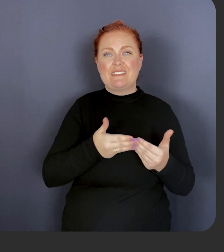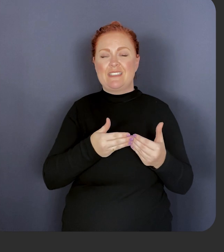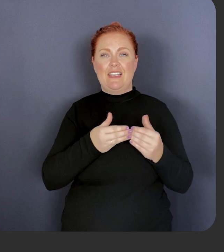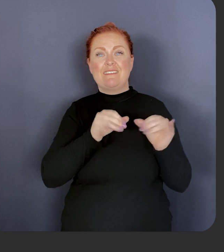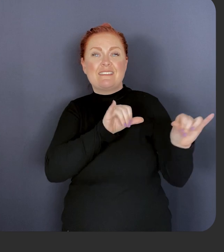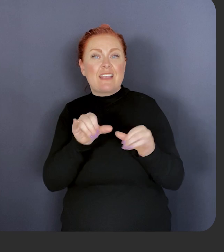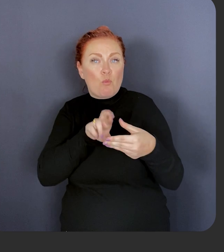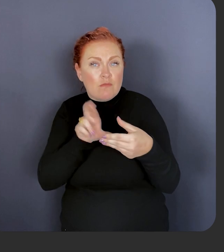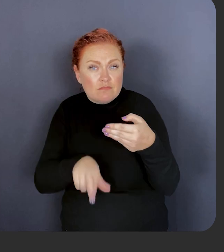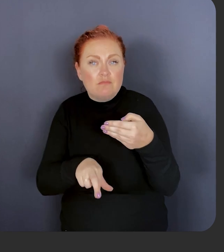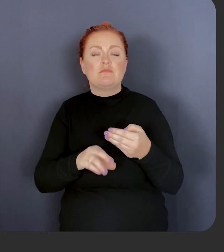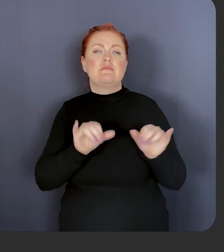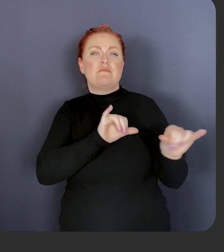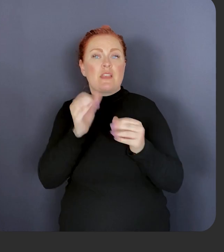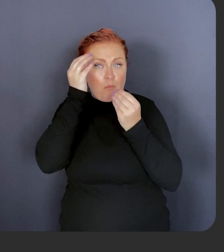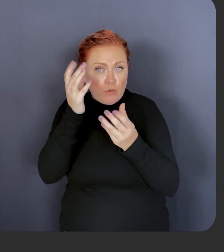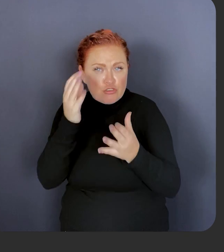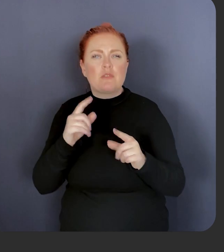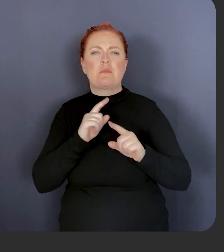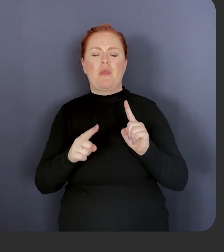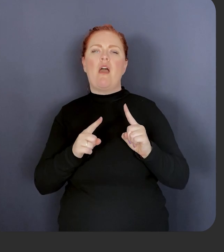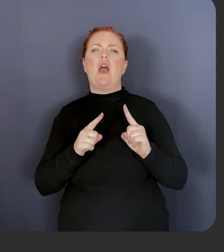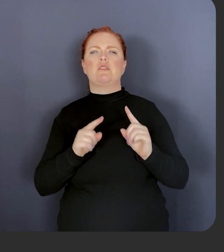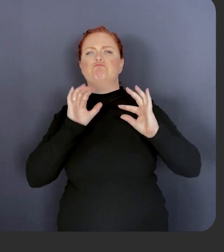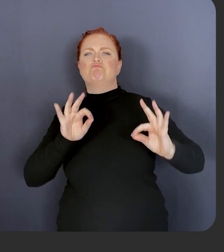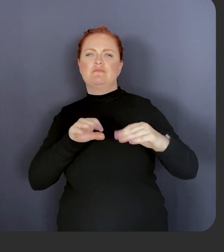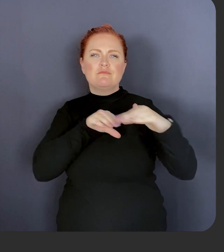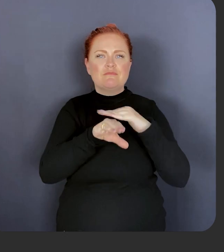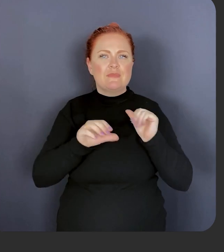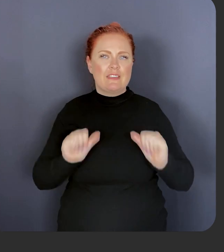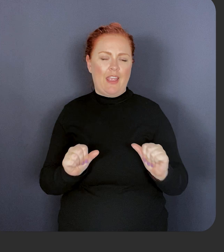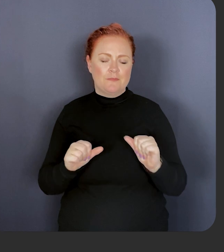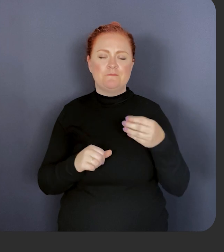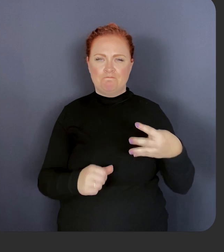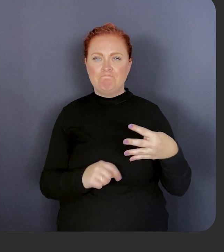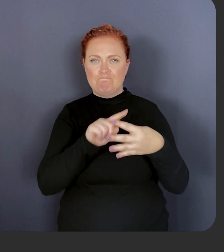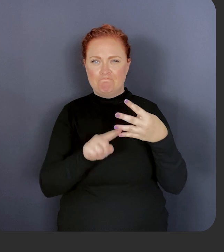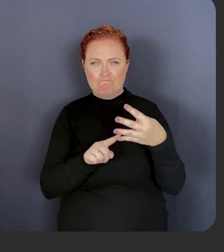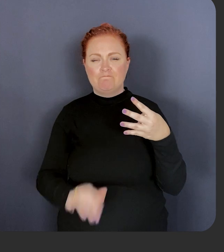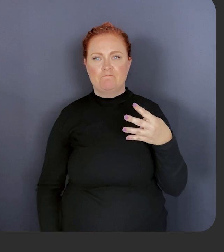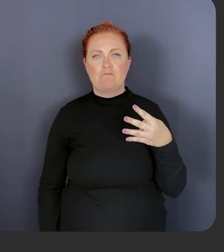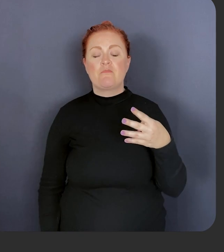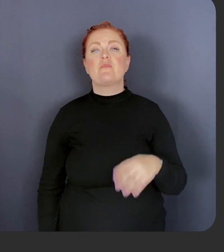with a similar result to ensure that we have higher accessibility of our control system.